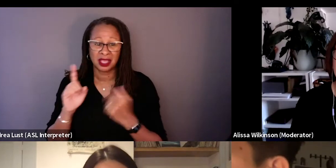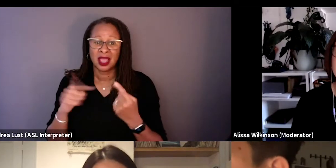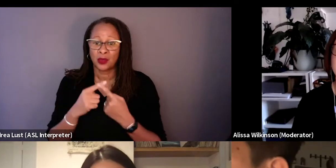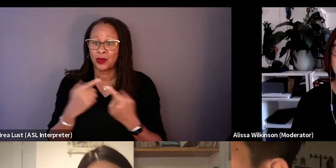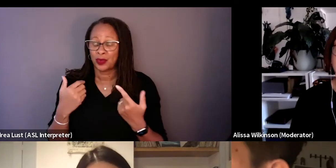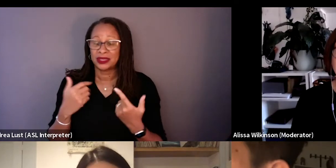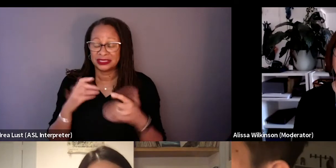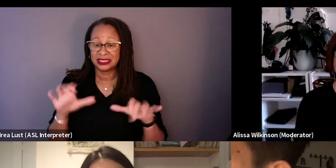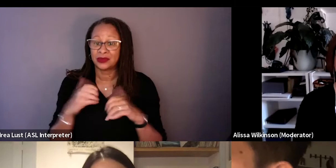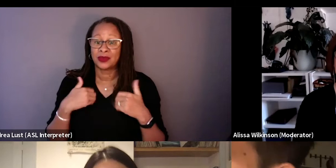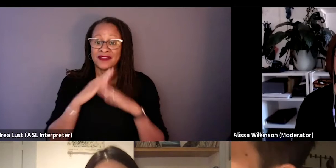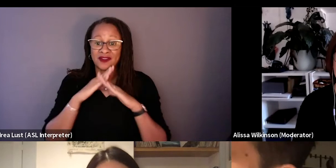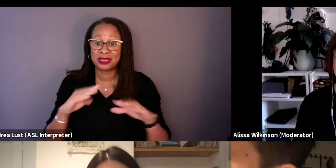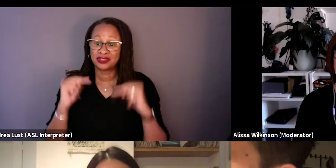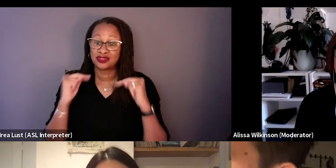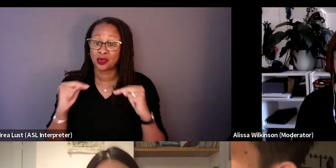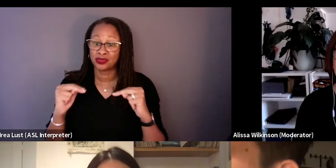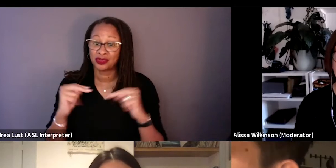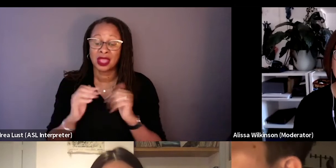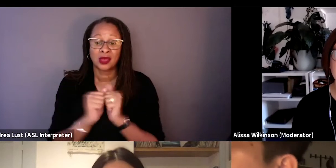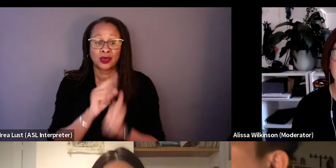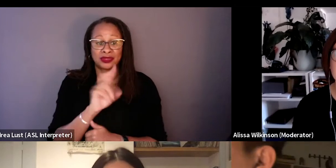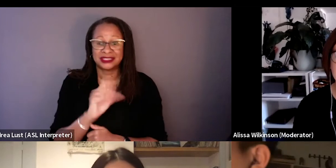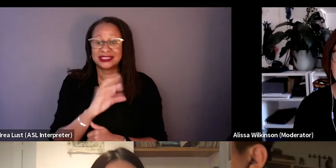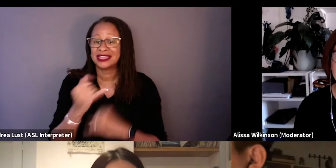the talks going on with the US and international community.